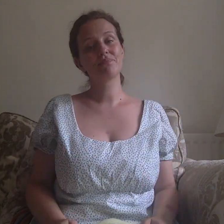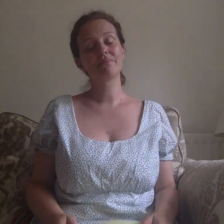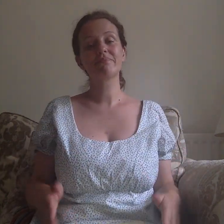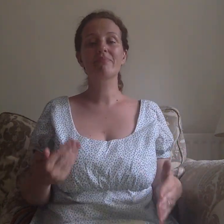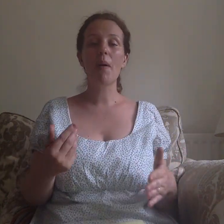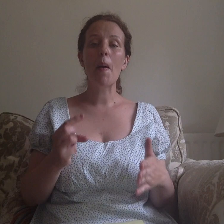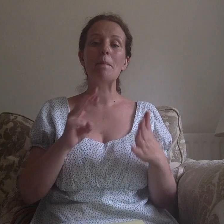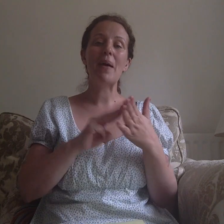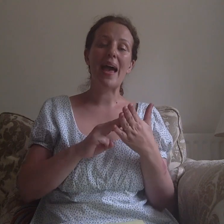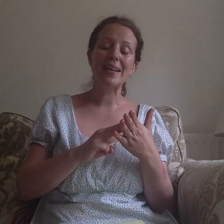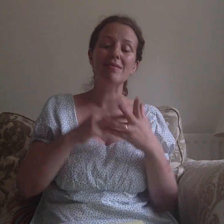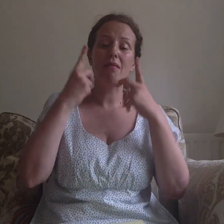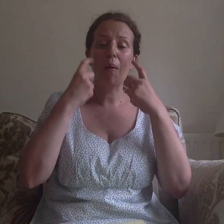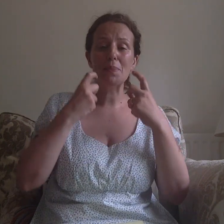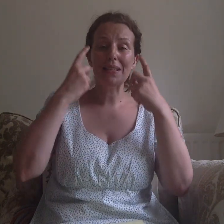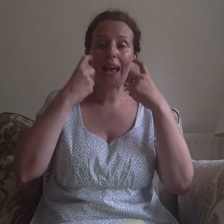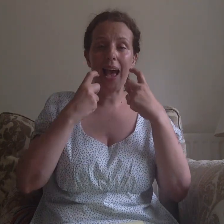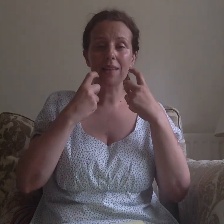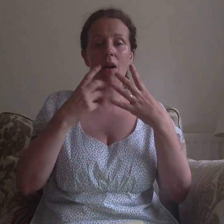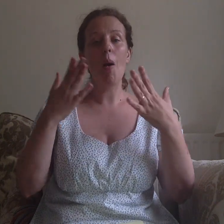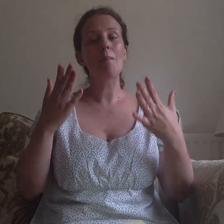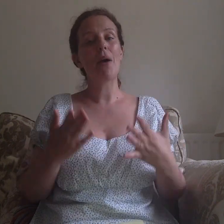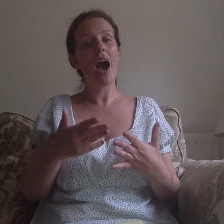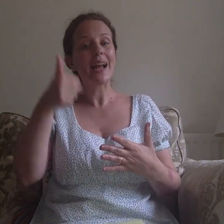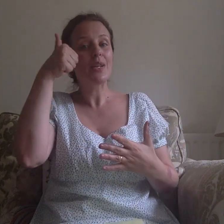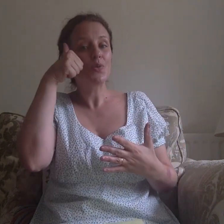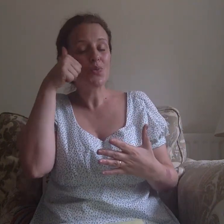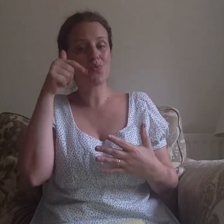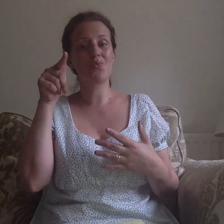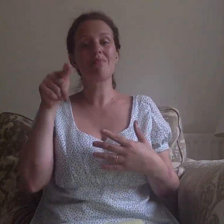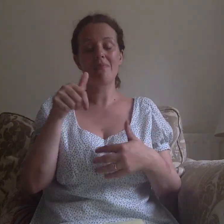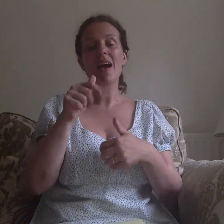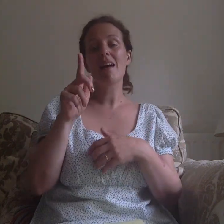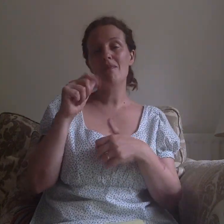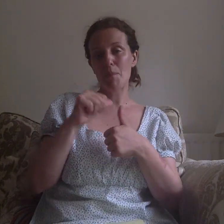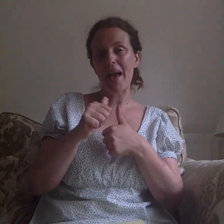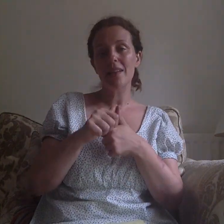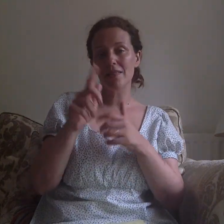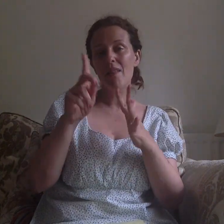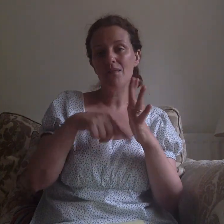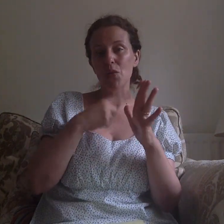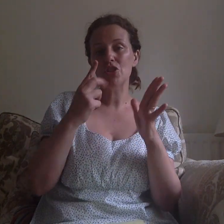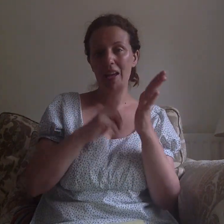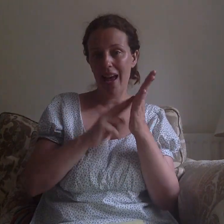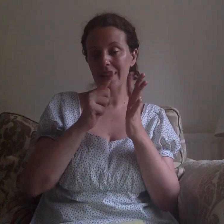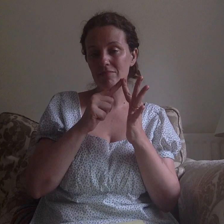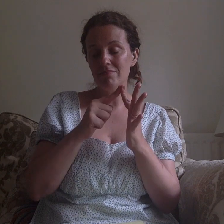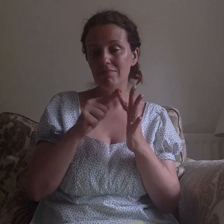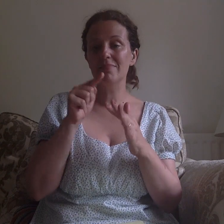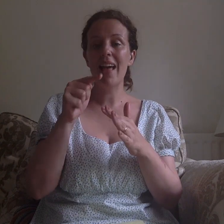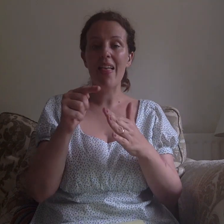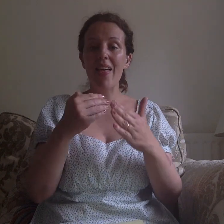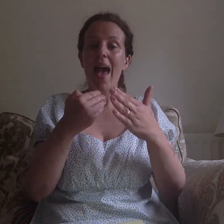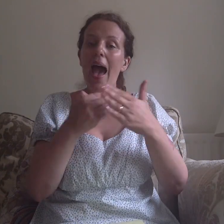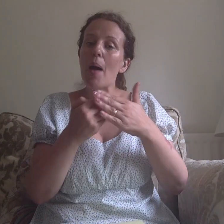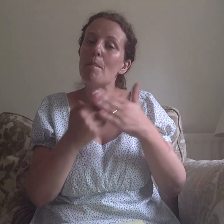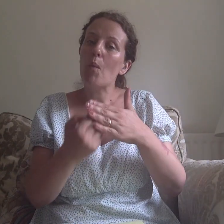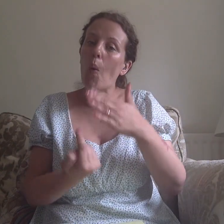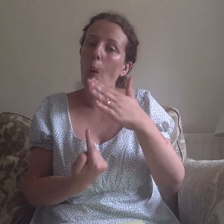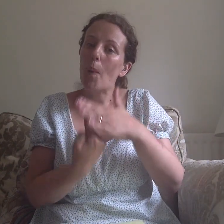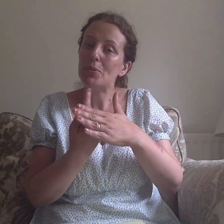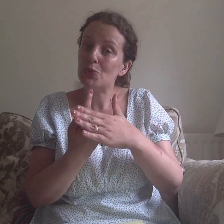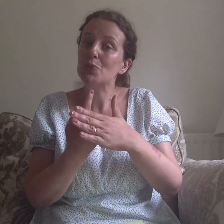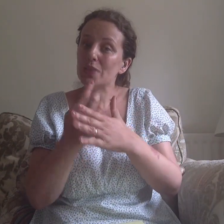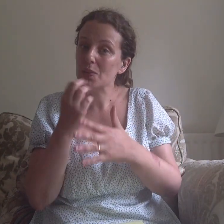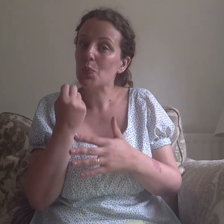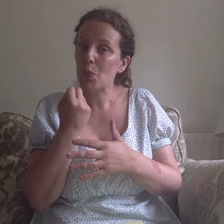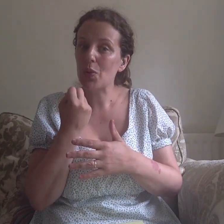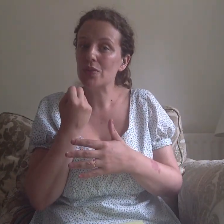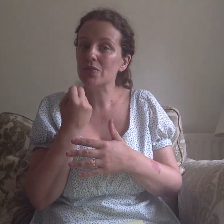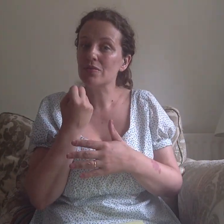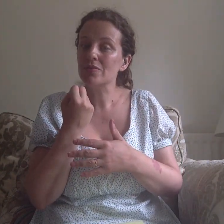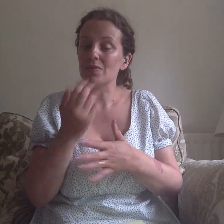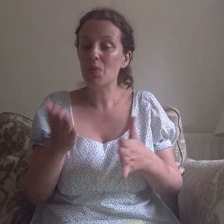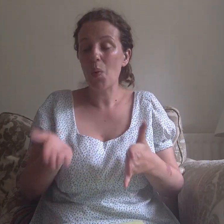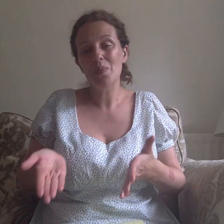Miss Bates was upset but she knew it was best for Jane and she would have more opportunities.